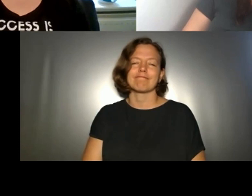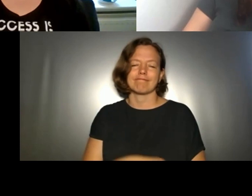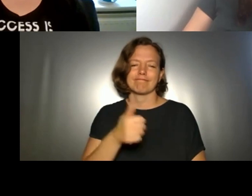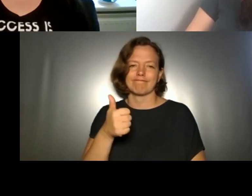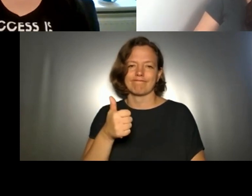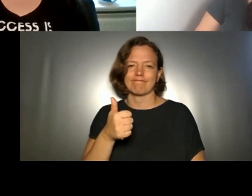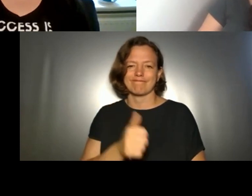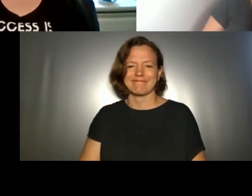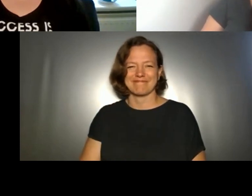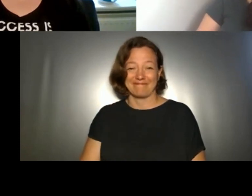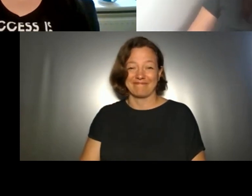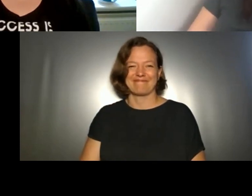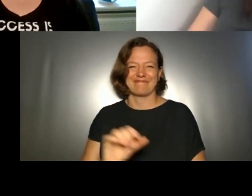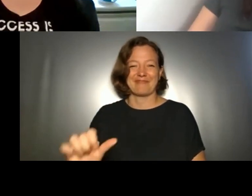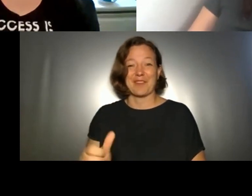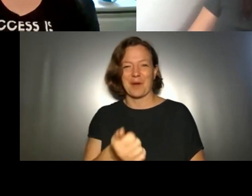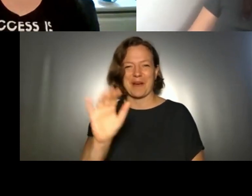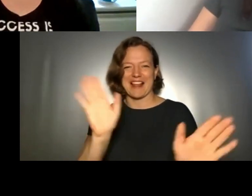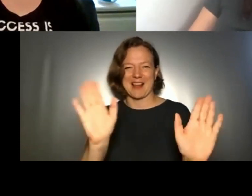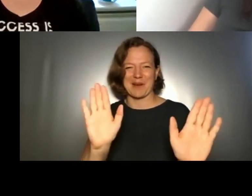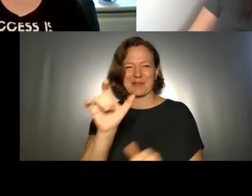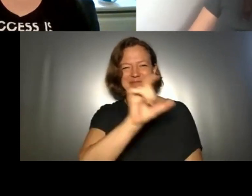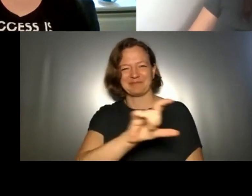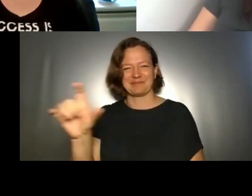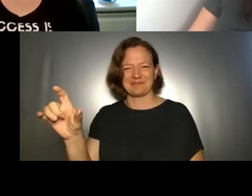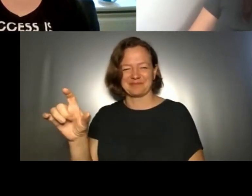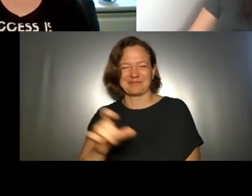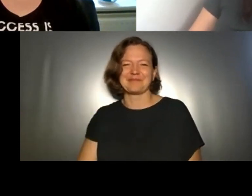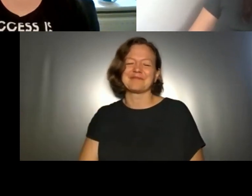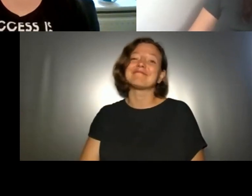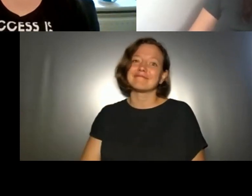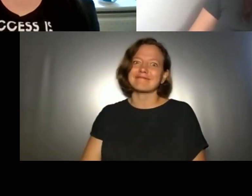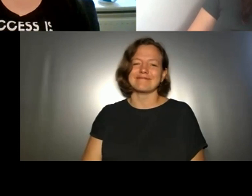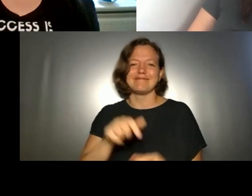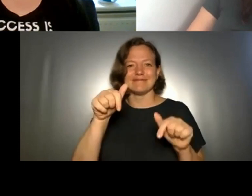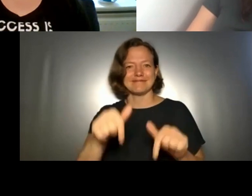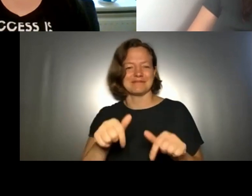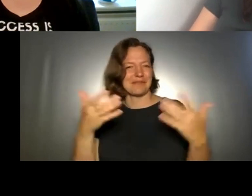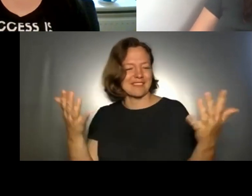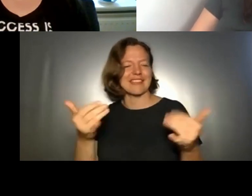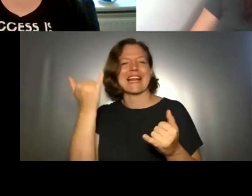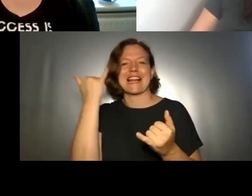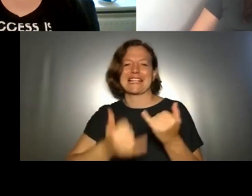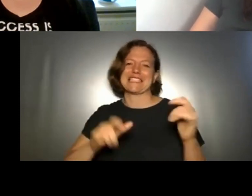Kate Marsh: Hello again. Welcome to this - our final session of our conference.